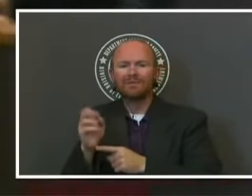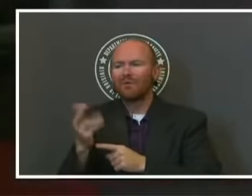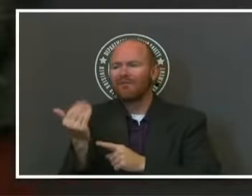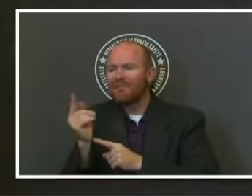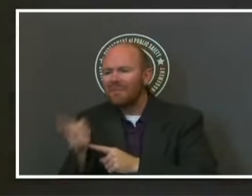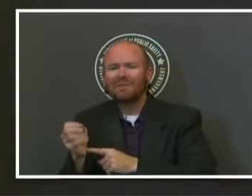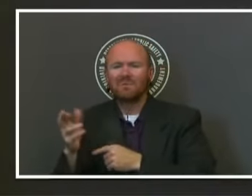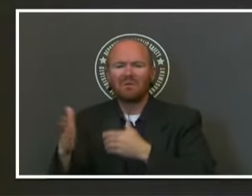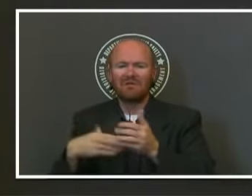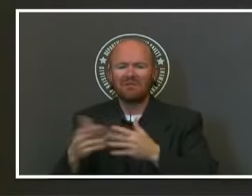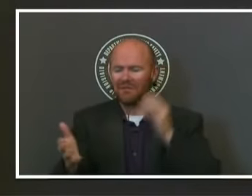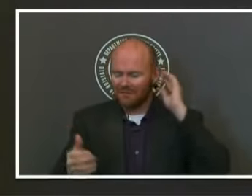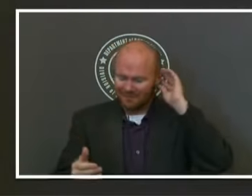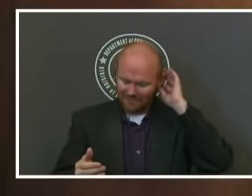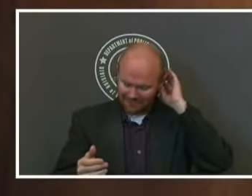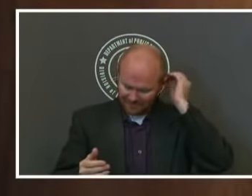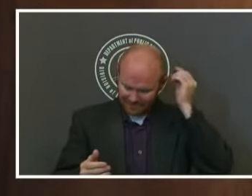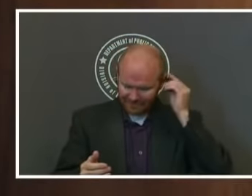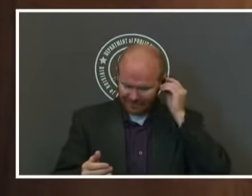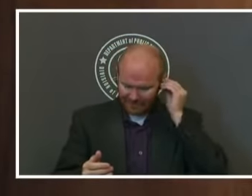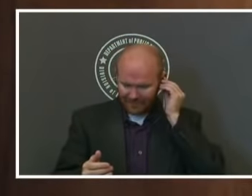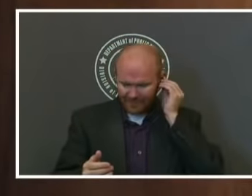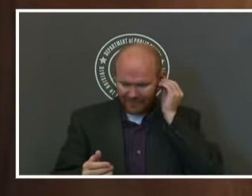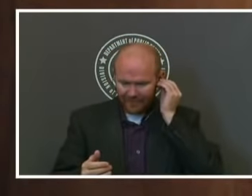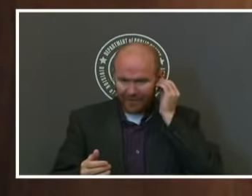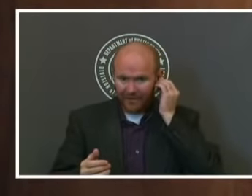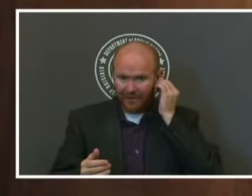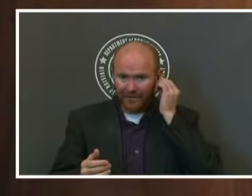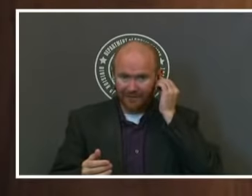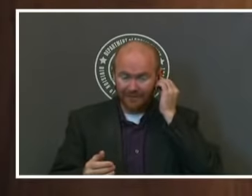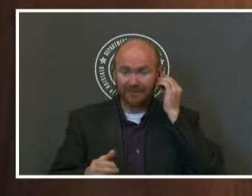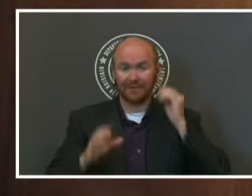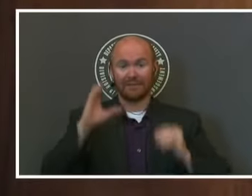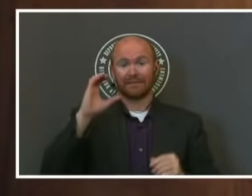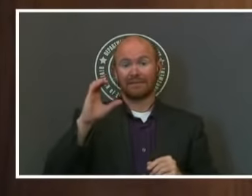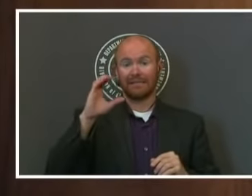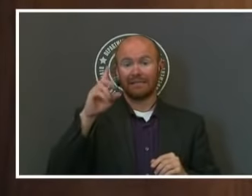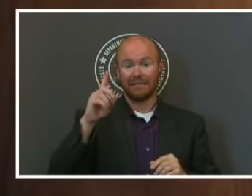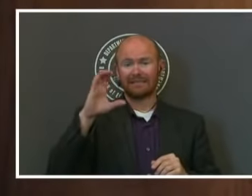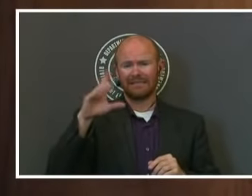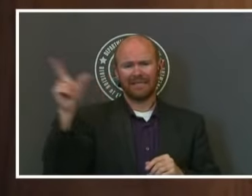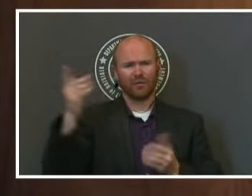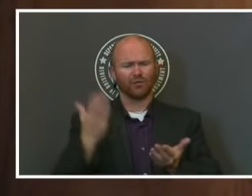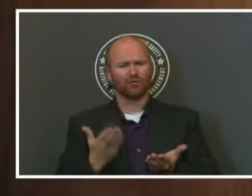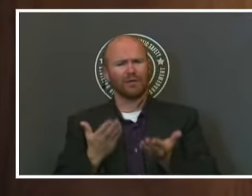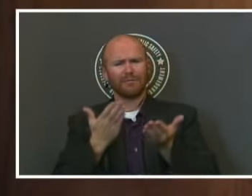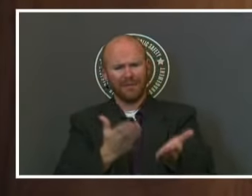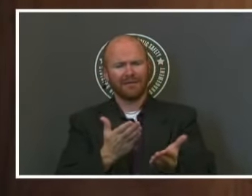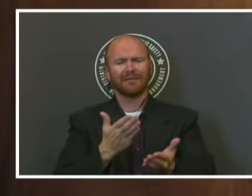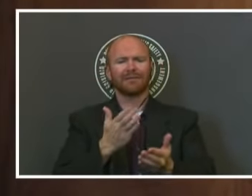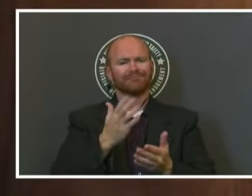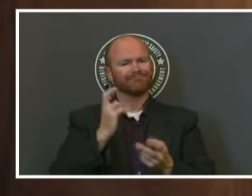another recommendation from the CDC they have recommended to